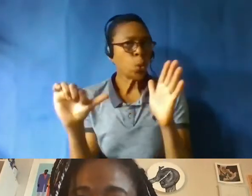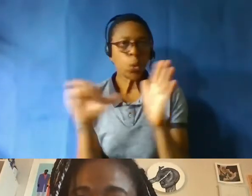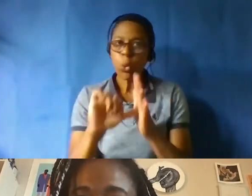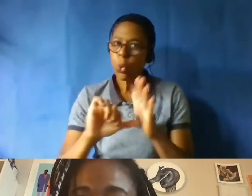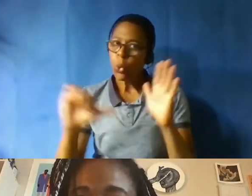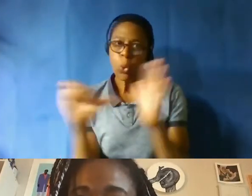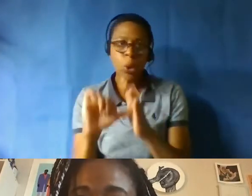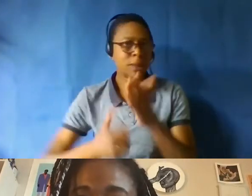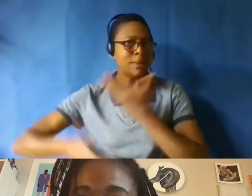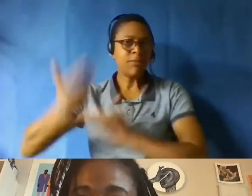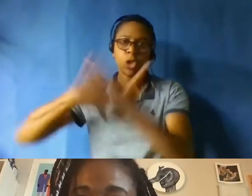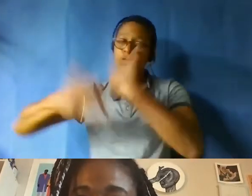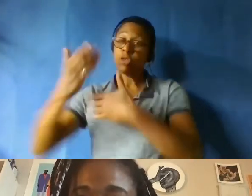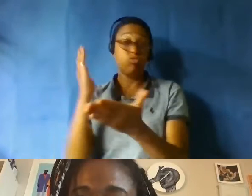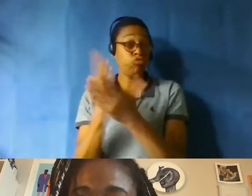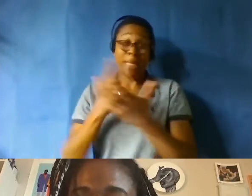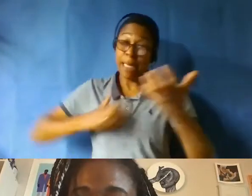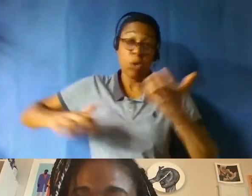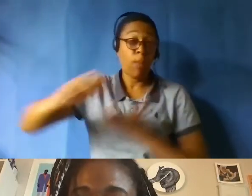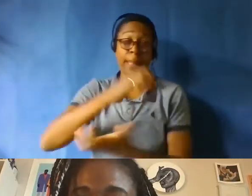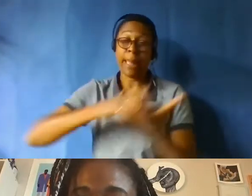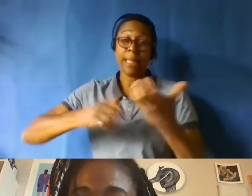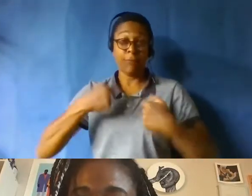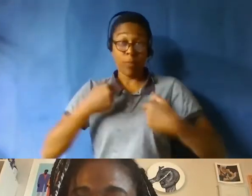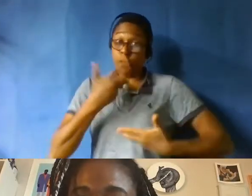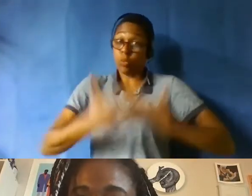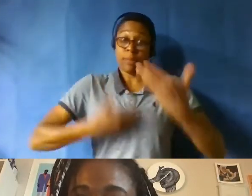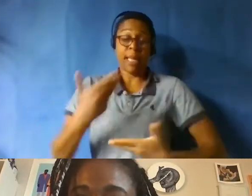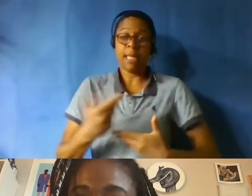to say later the United States is the United States history this is so it